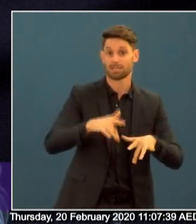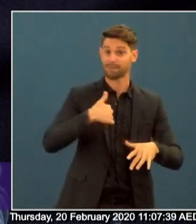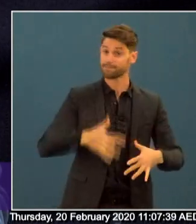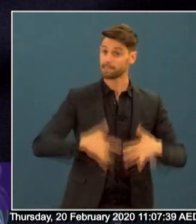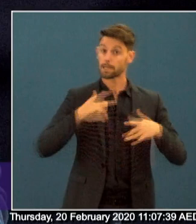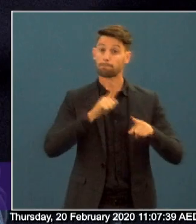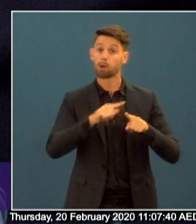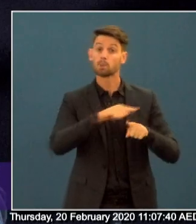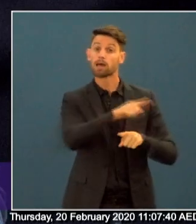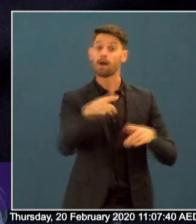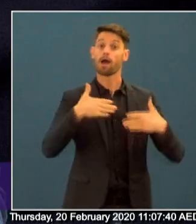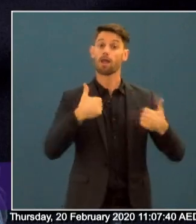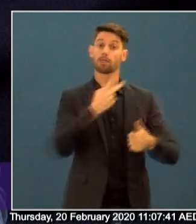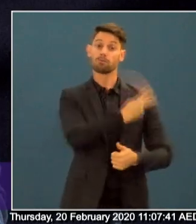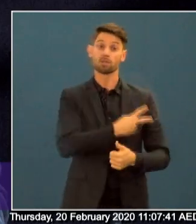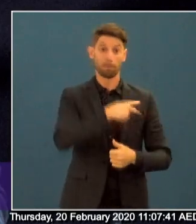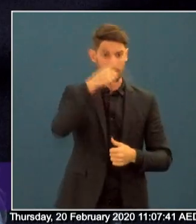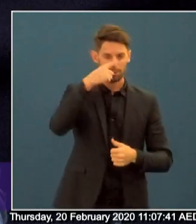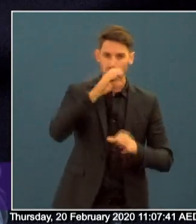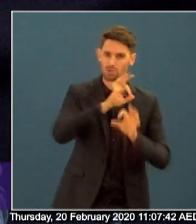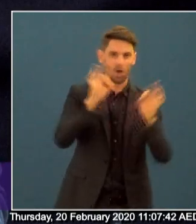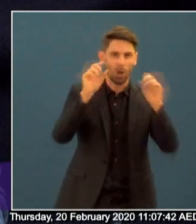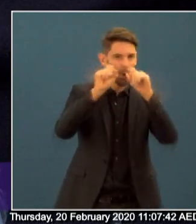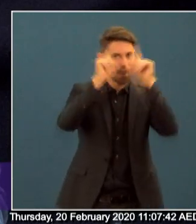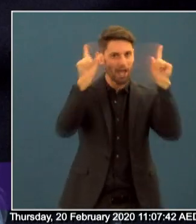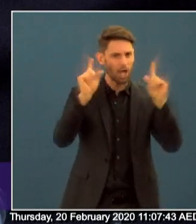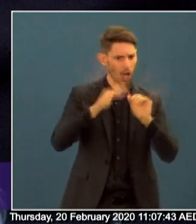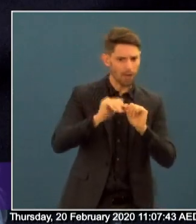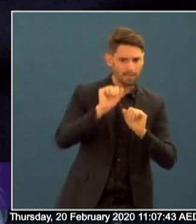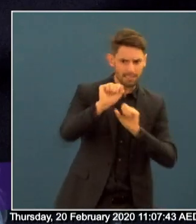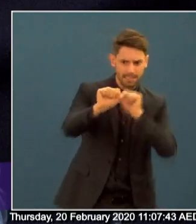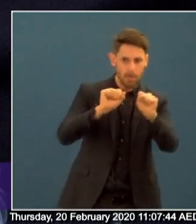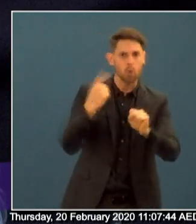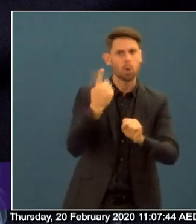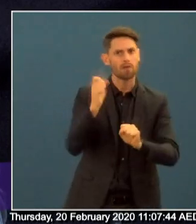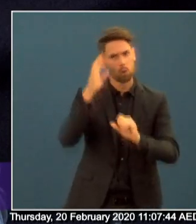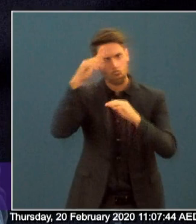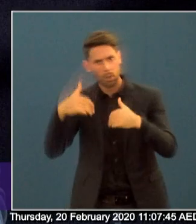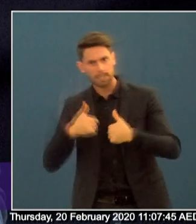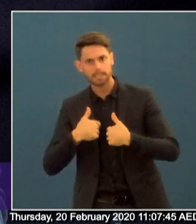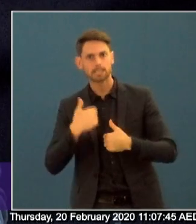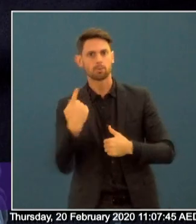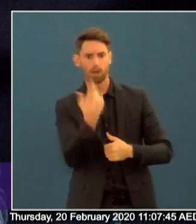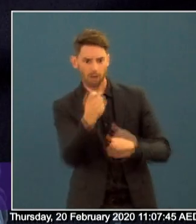of the health needs and the communication needs and how to interact with people with intellectual disability